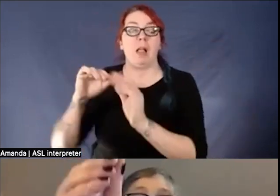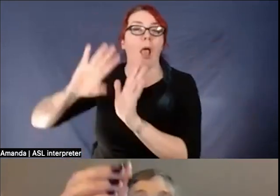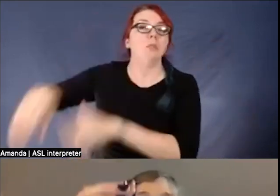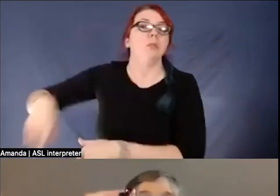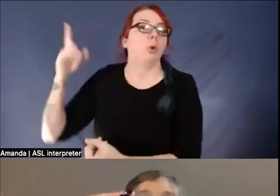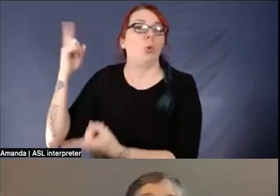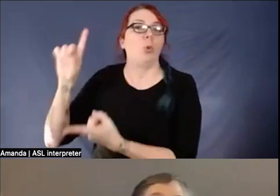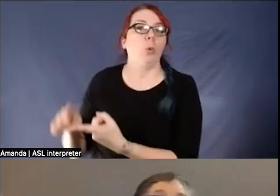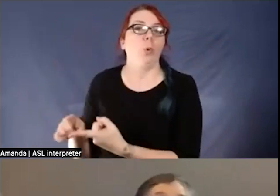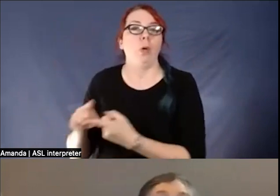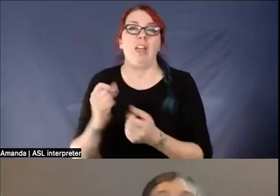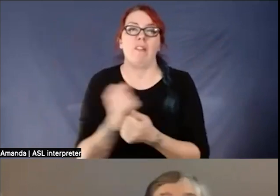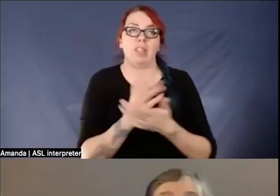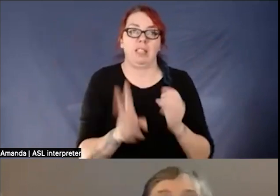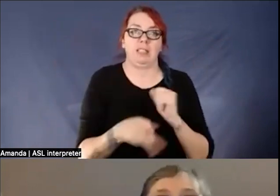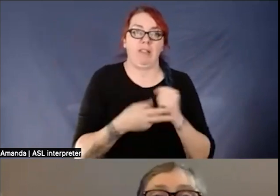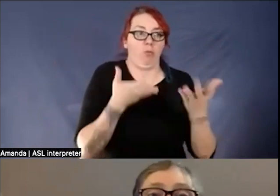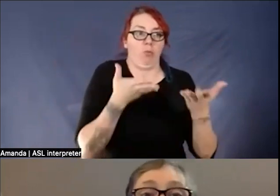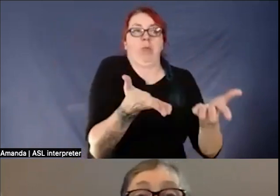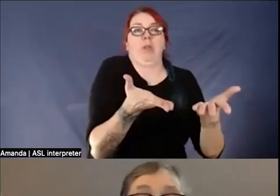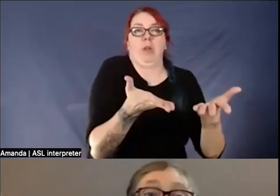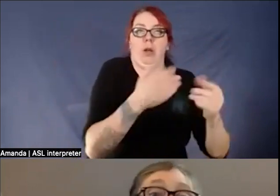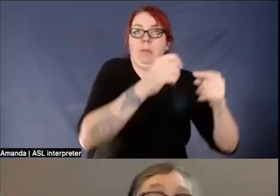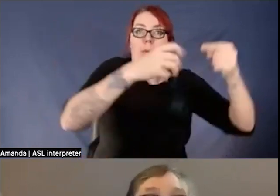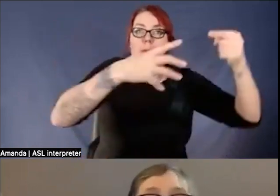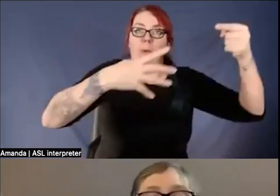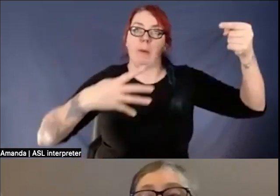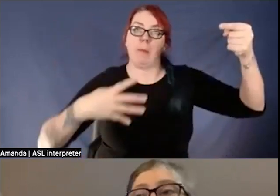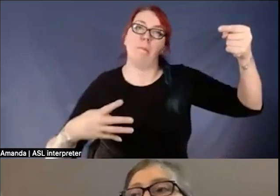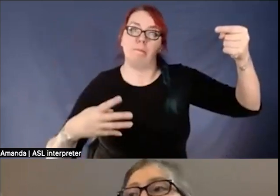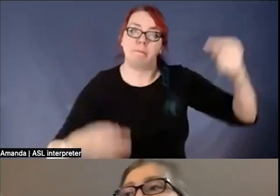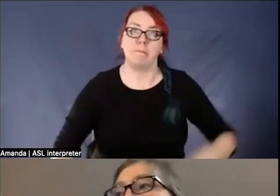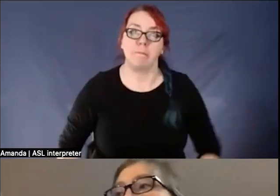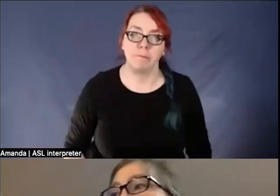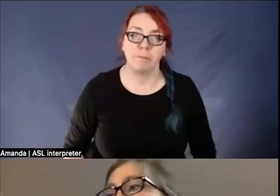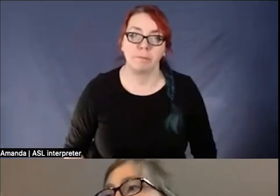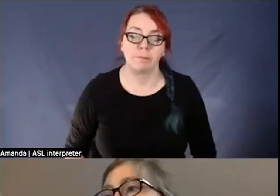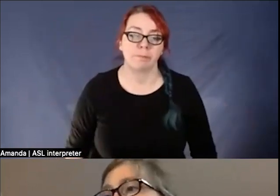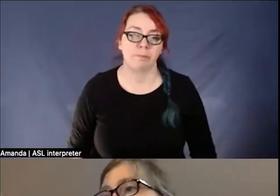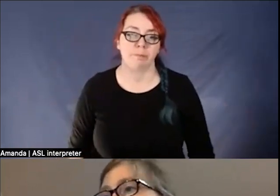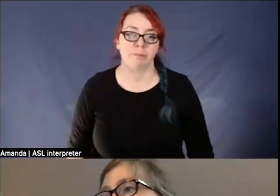have to take that email and you have to put it somewhere. So you remember that it's been done.